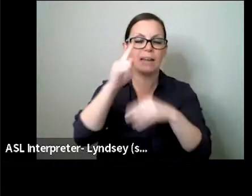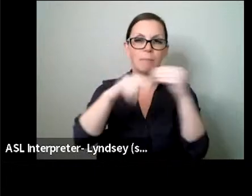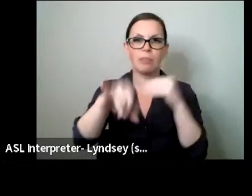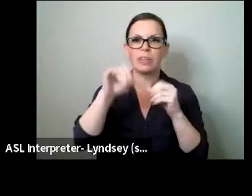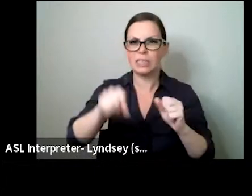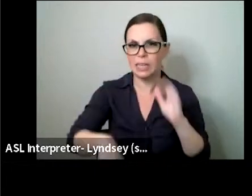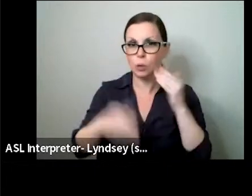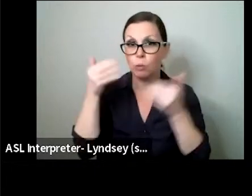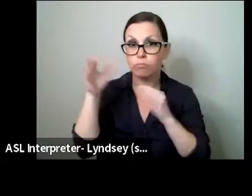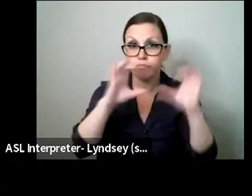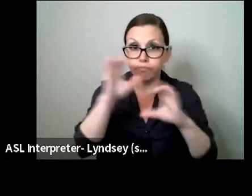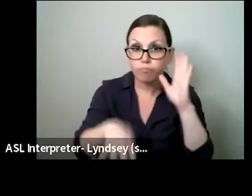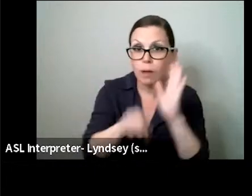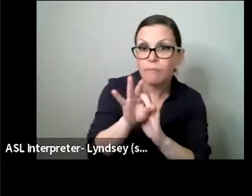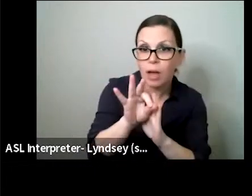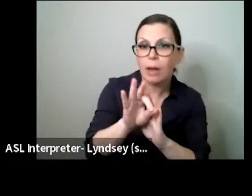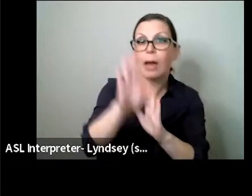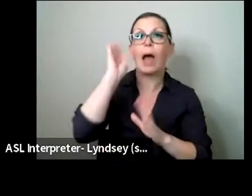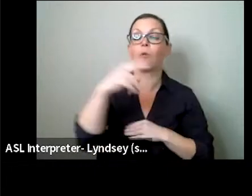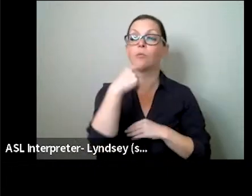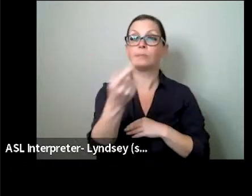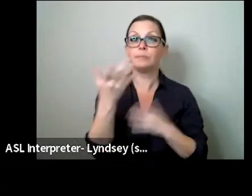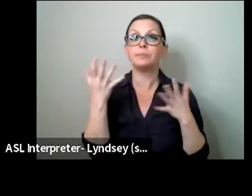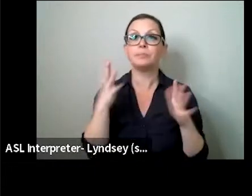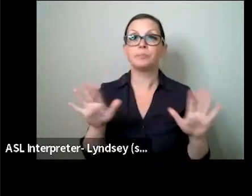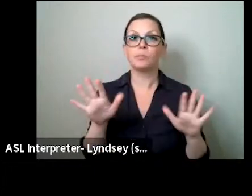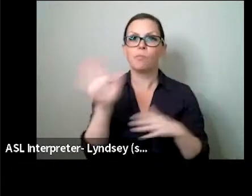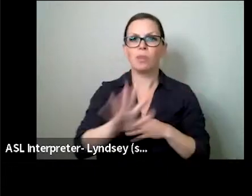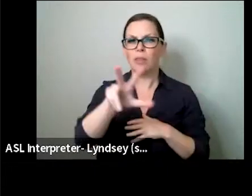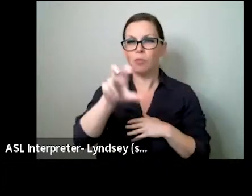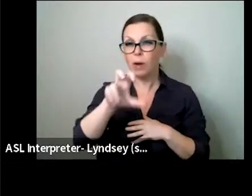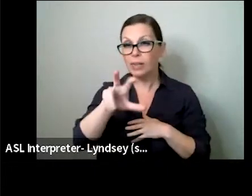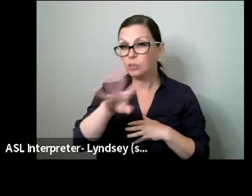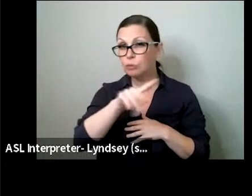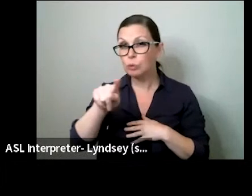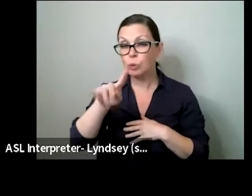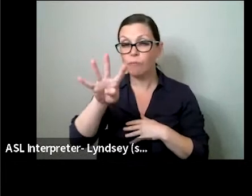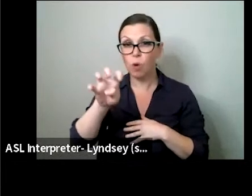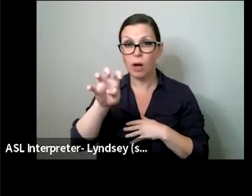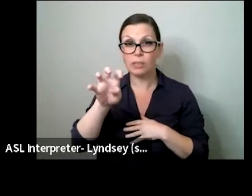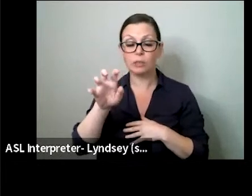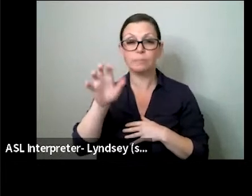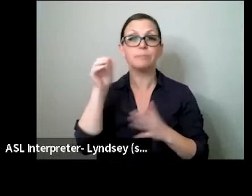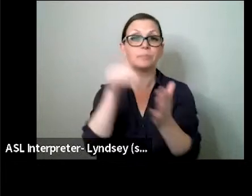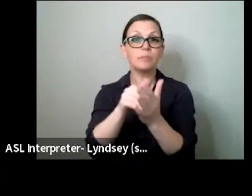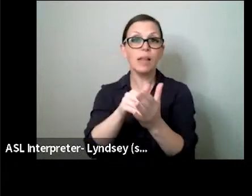I will tell you that we give anywhere from $300,000 to $400,000 a year in scholarships